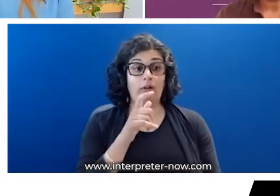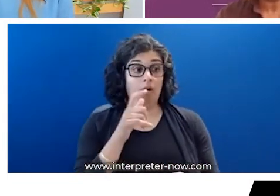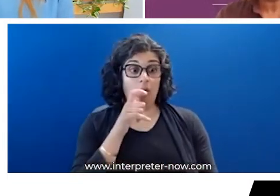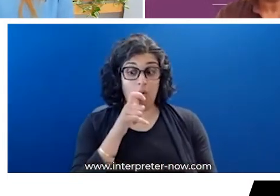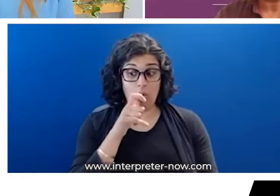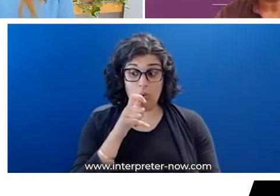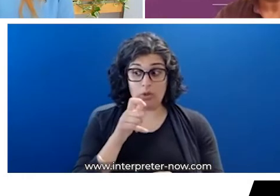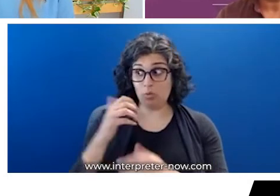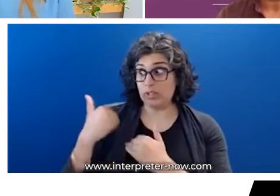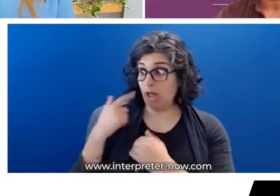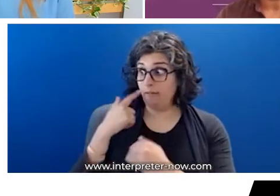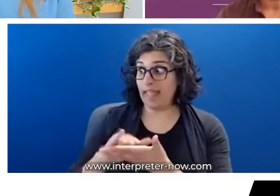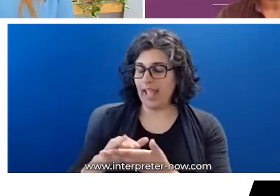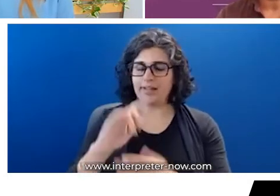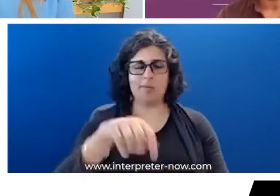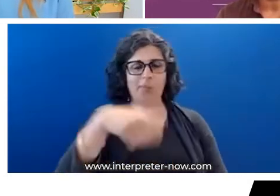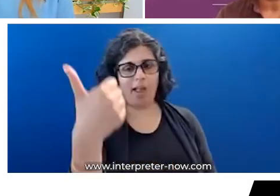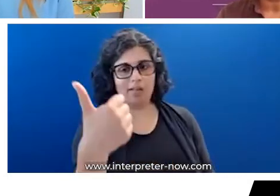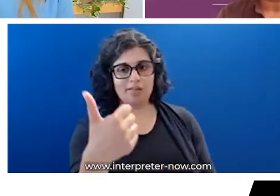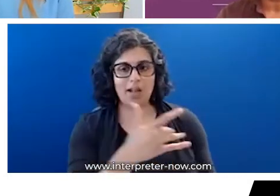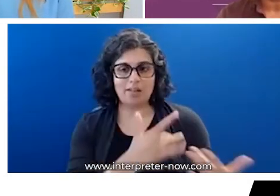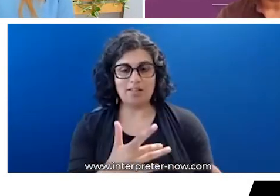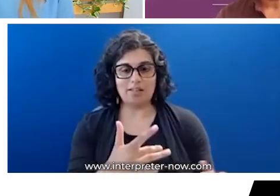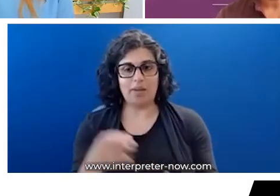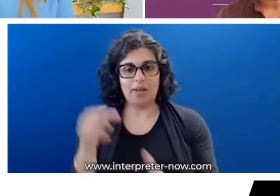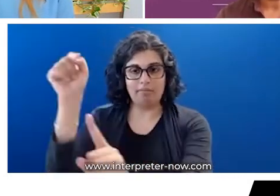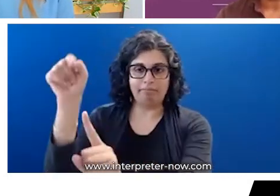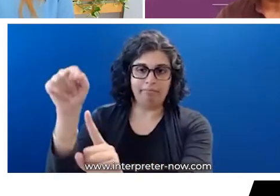And typically, that someone else is the person who carries the title of Chief Diversity Officer,